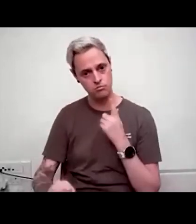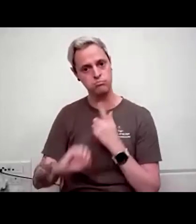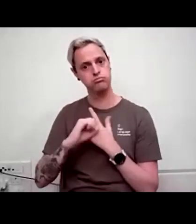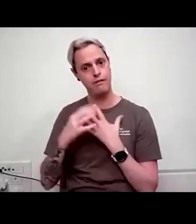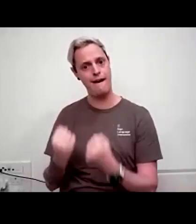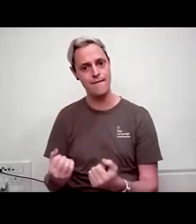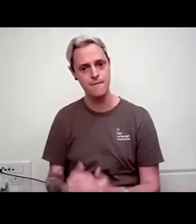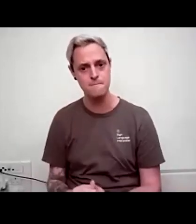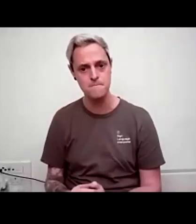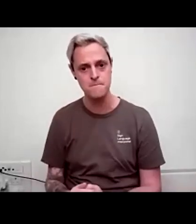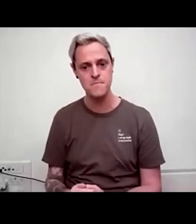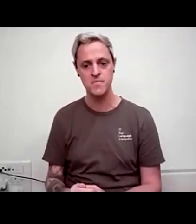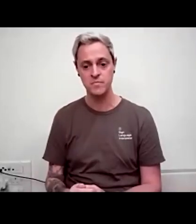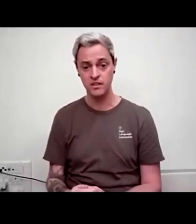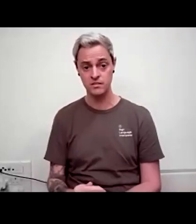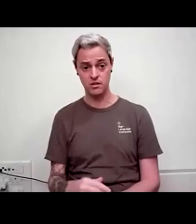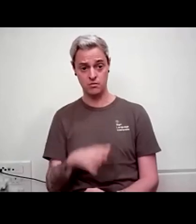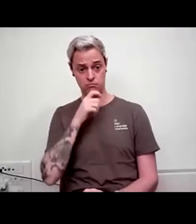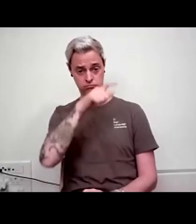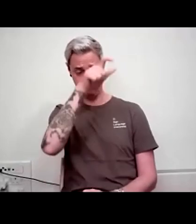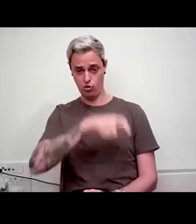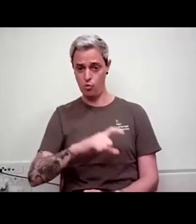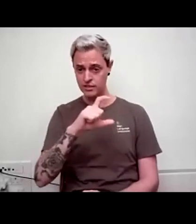There's no doubt that Chrysostom considers the poor to offer a special gift and ministry to the church